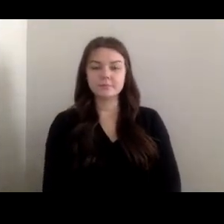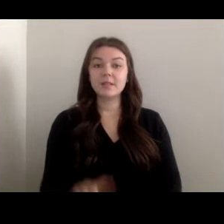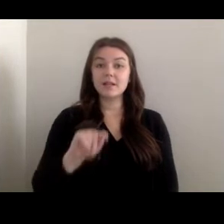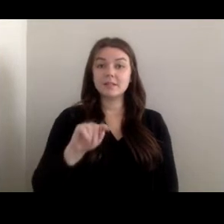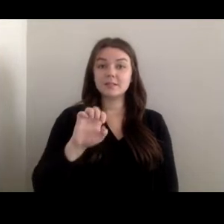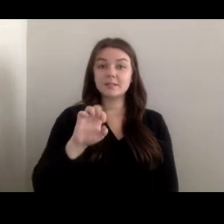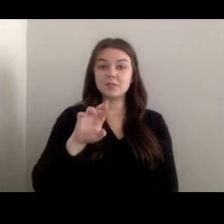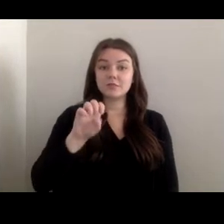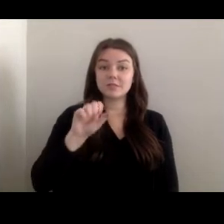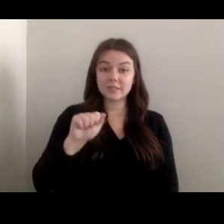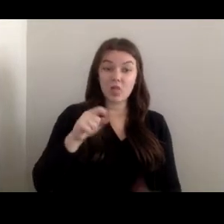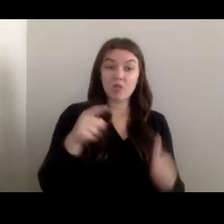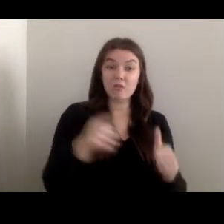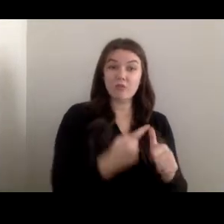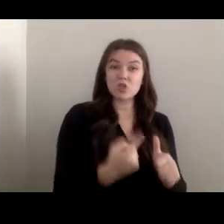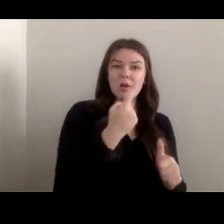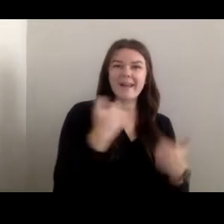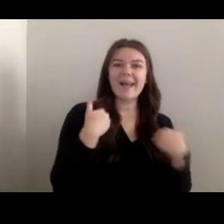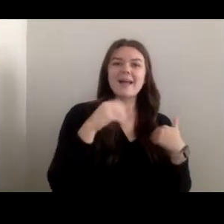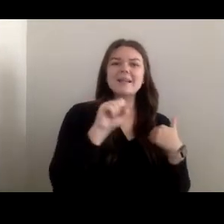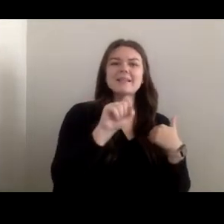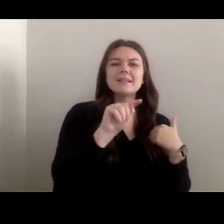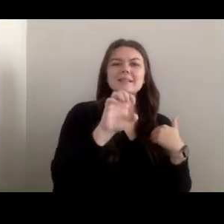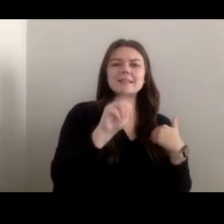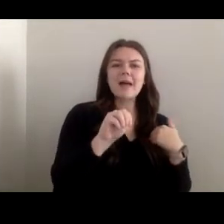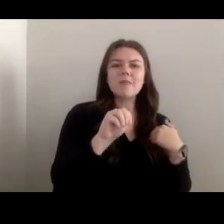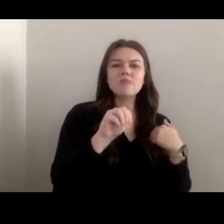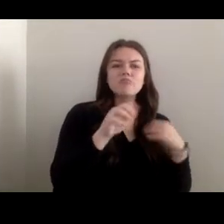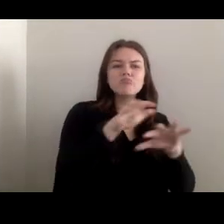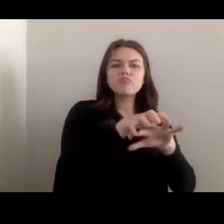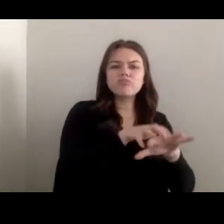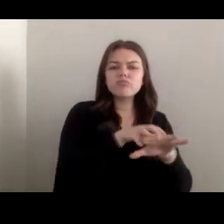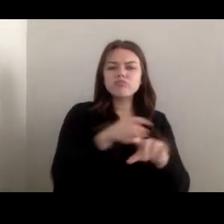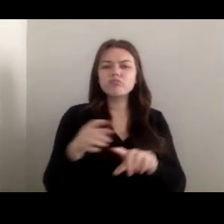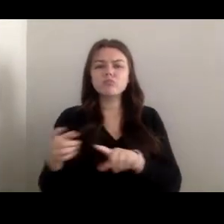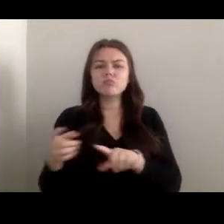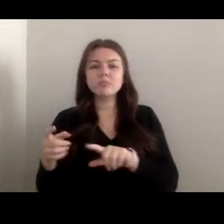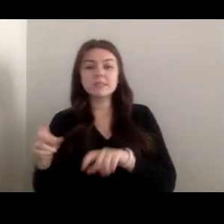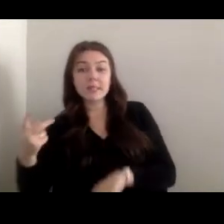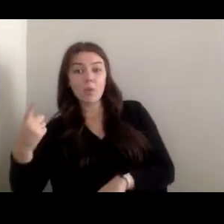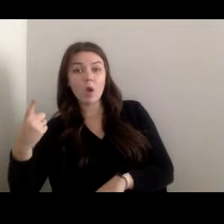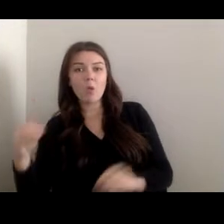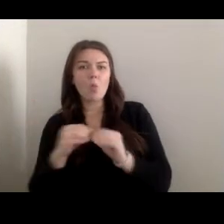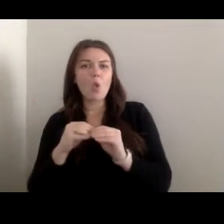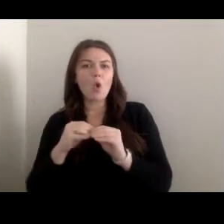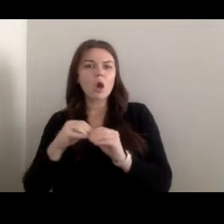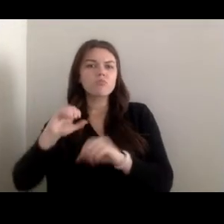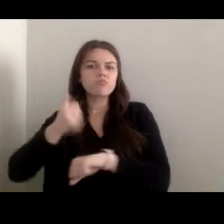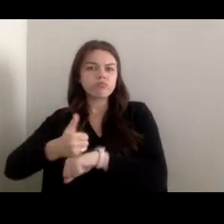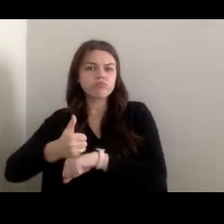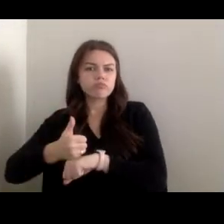they are on a stem, the single one is more defined. They look like blown glass. Wow! [Lisa] Ms. Marcus's class is saying